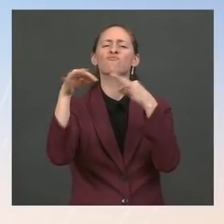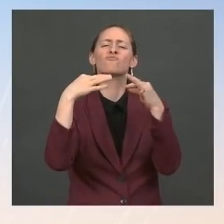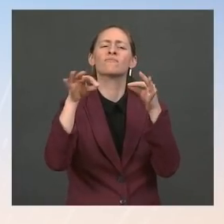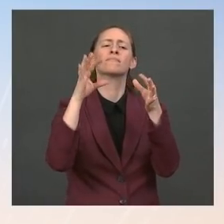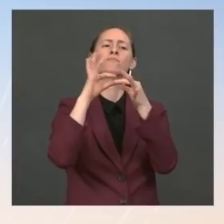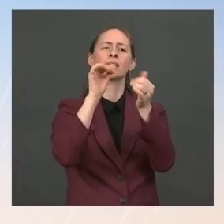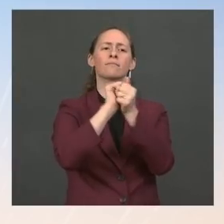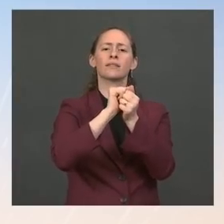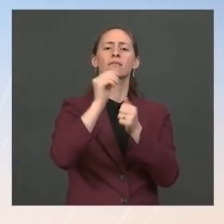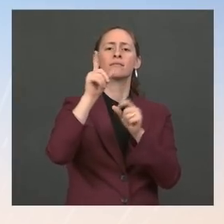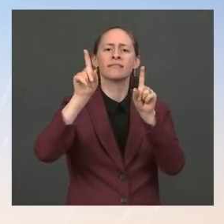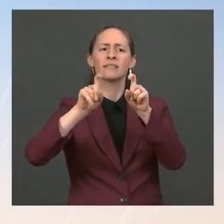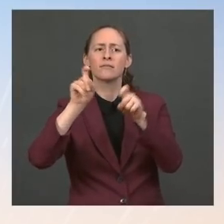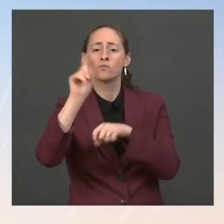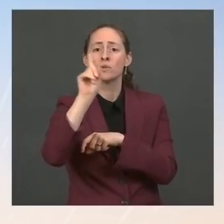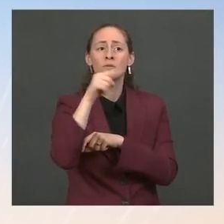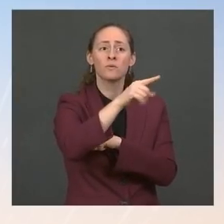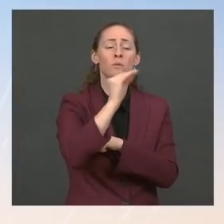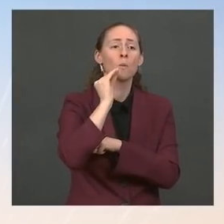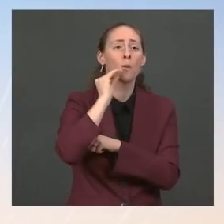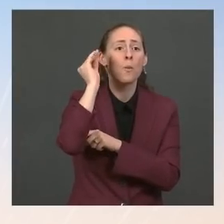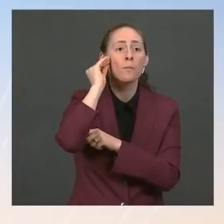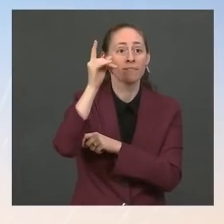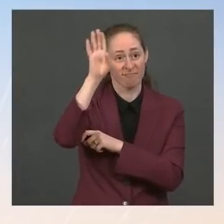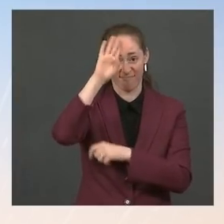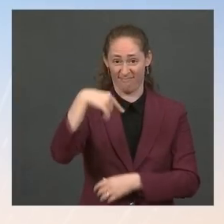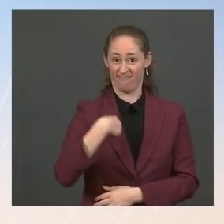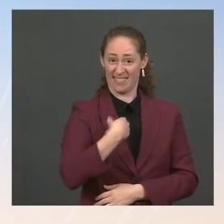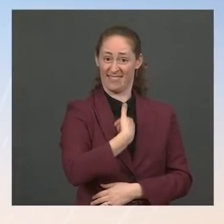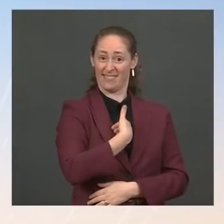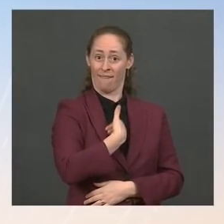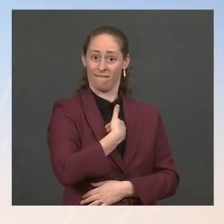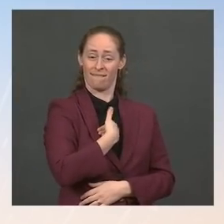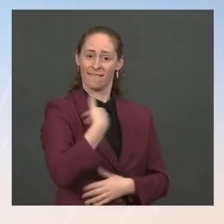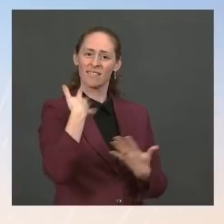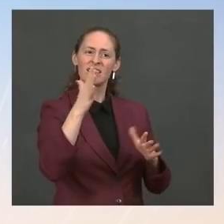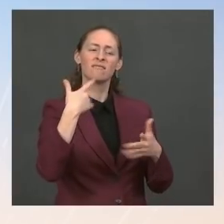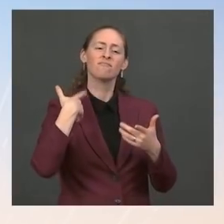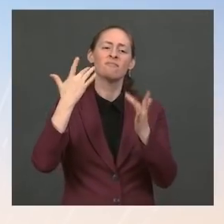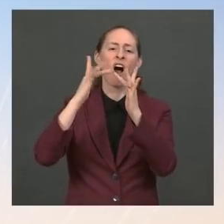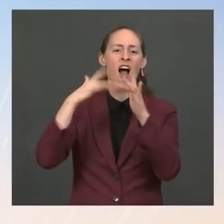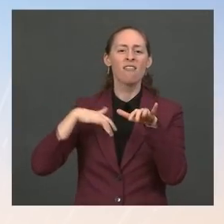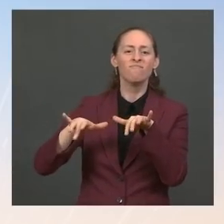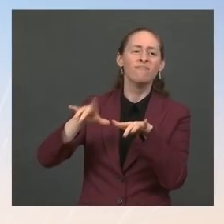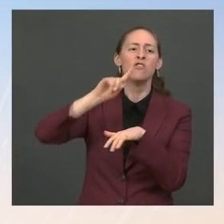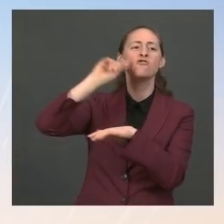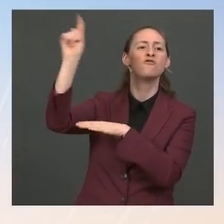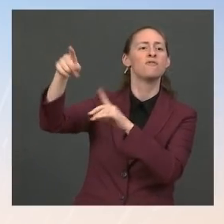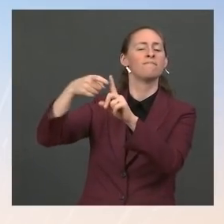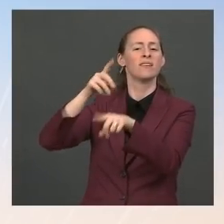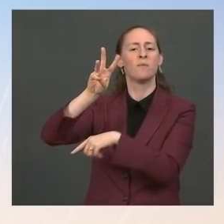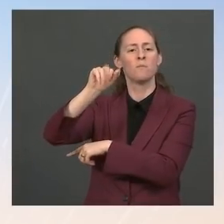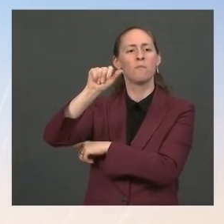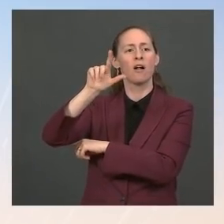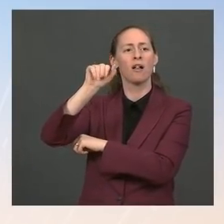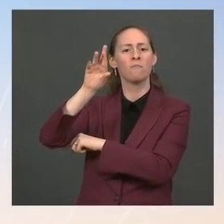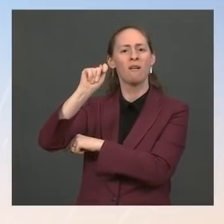They came the next day, and I use them at home. Finally, on ensuring equity throughout our response: The President's COVID Health Equity Task Force